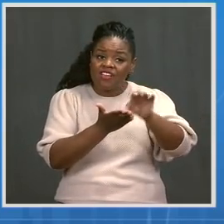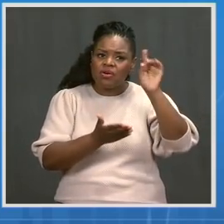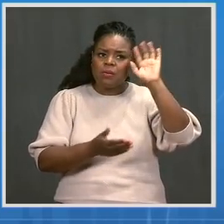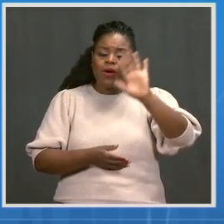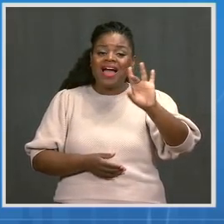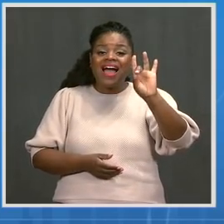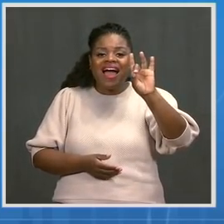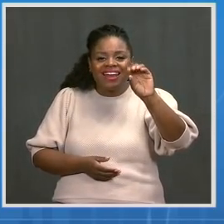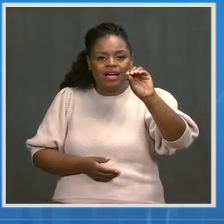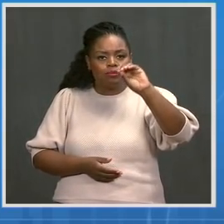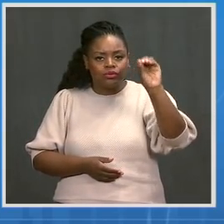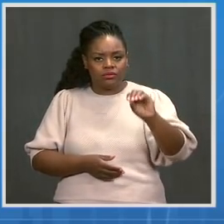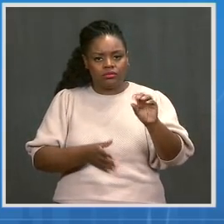have gotten at least one shot.